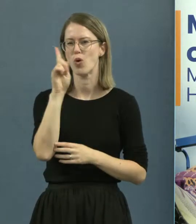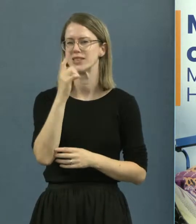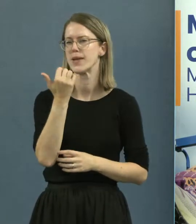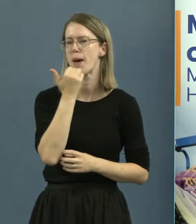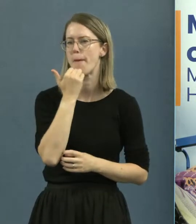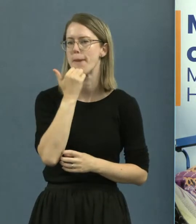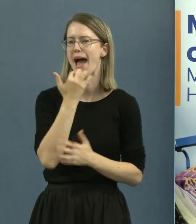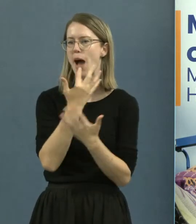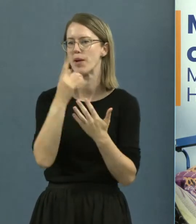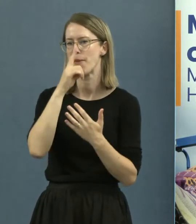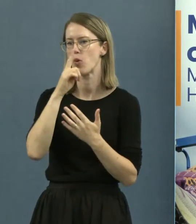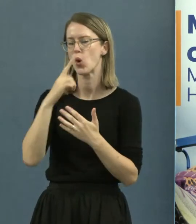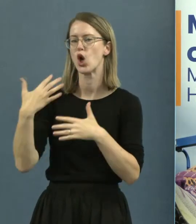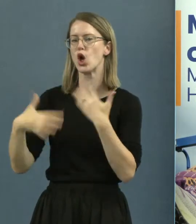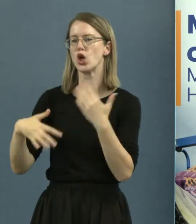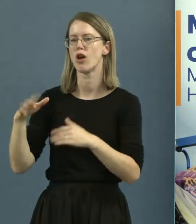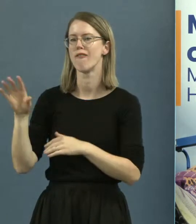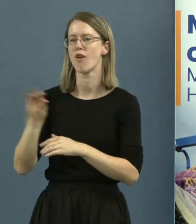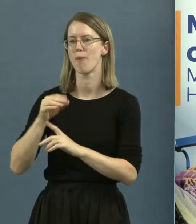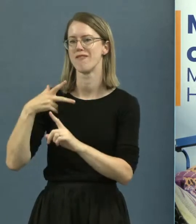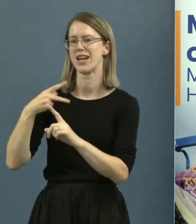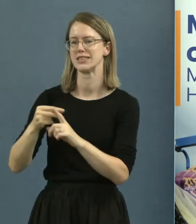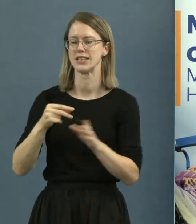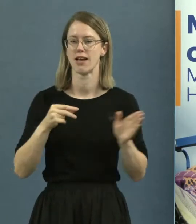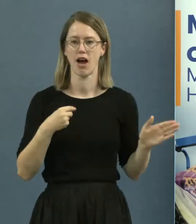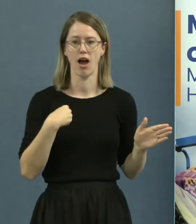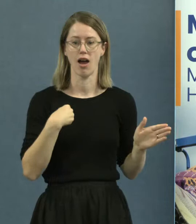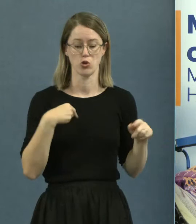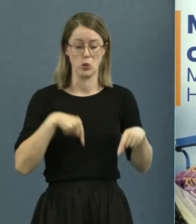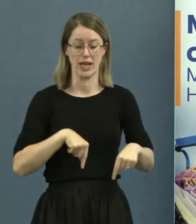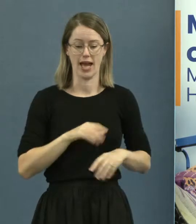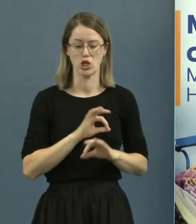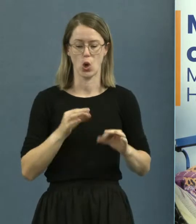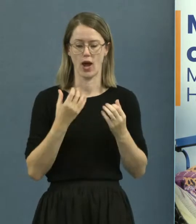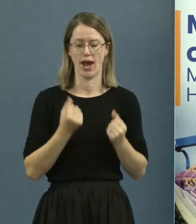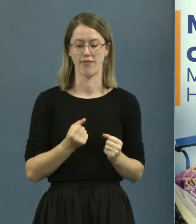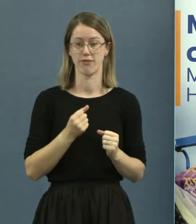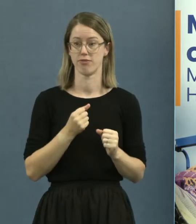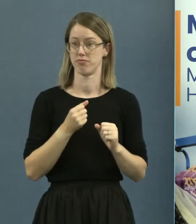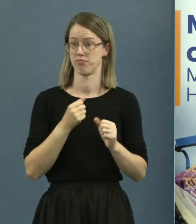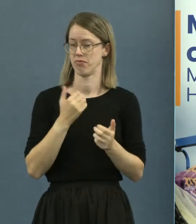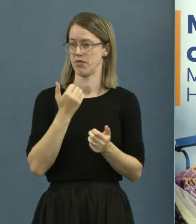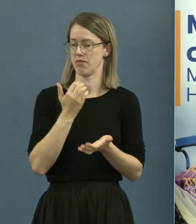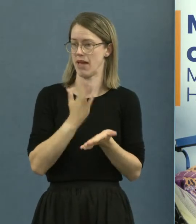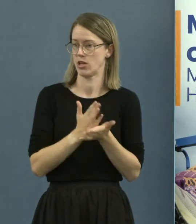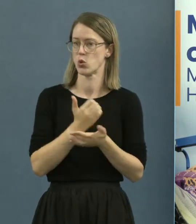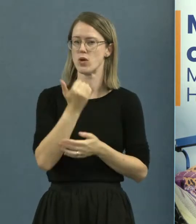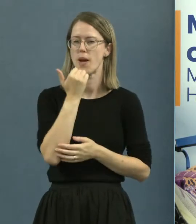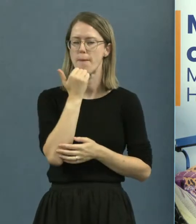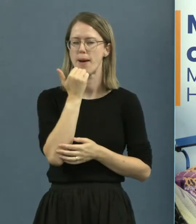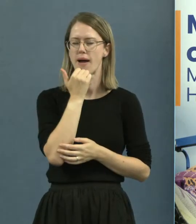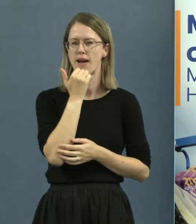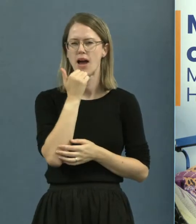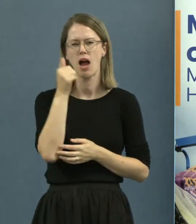or injured by... I don't have a specific